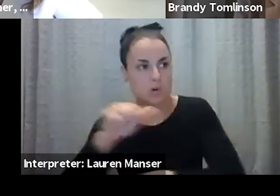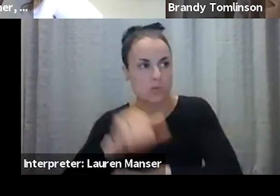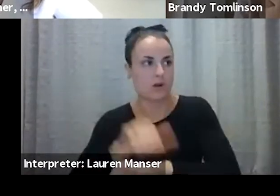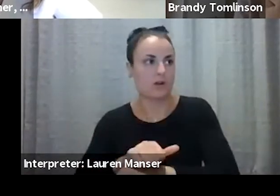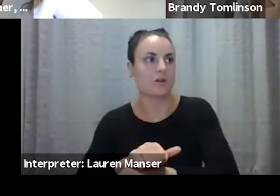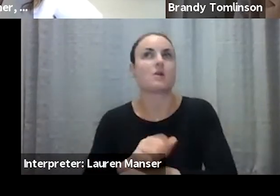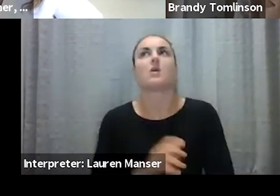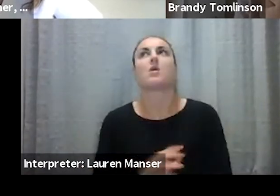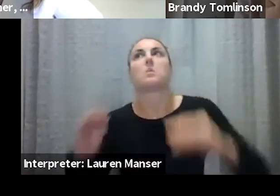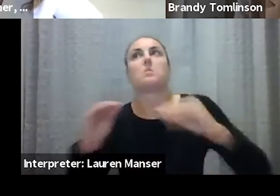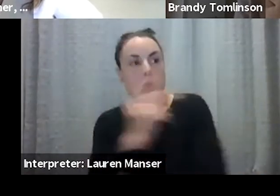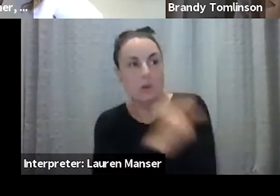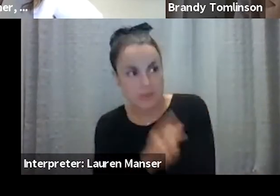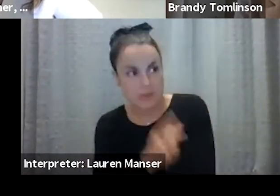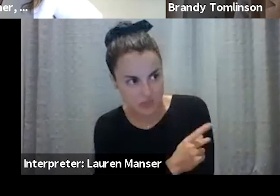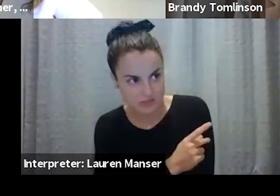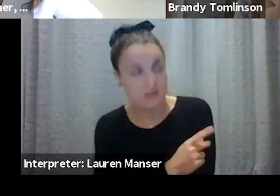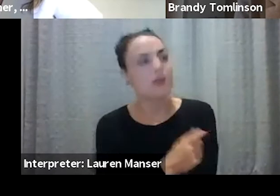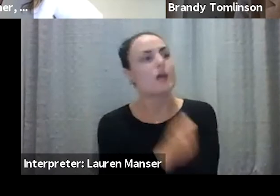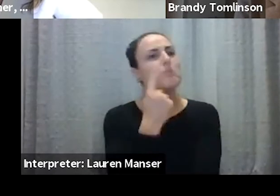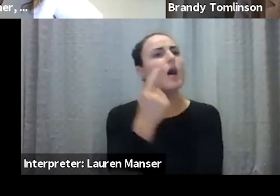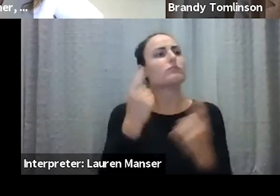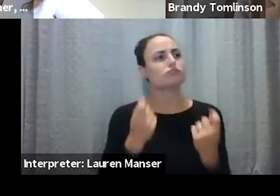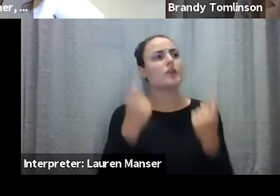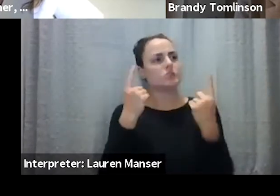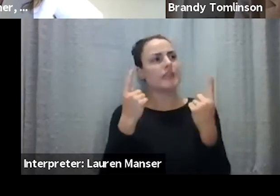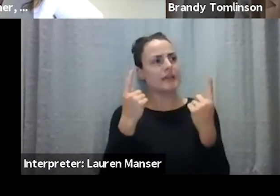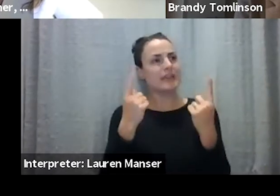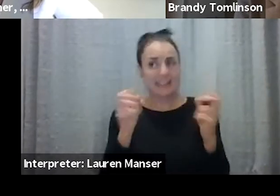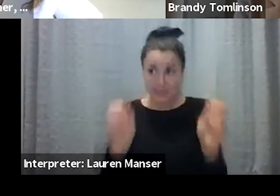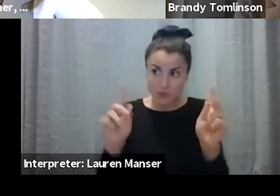So we're in this world where so much is still unsure,